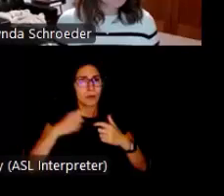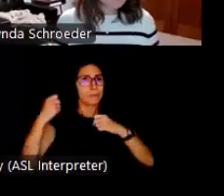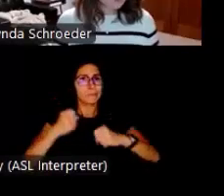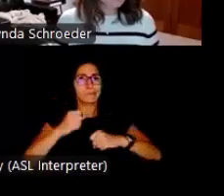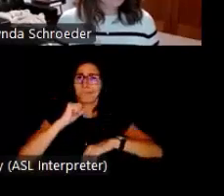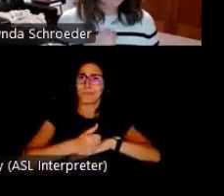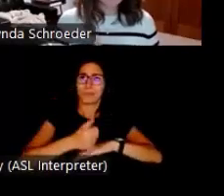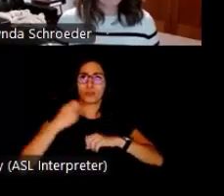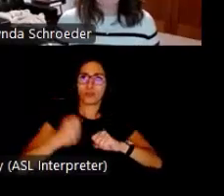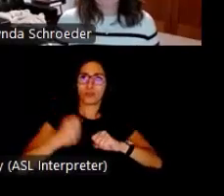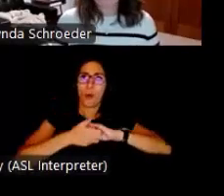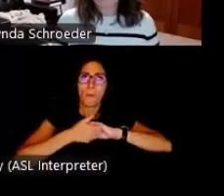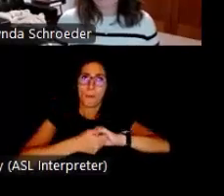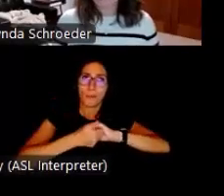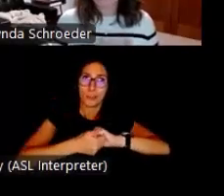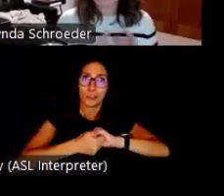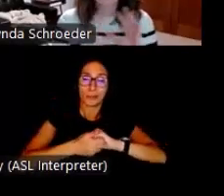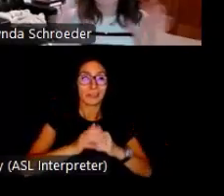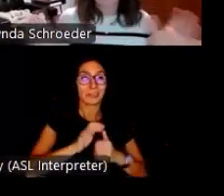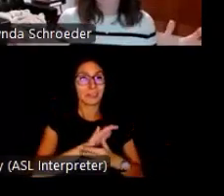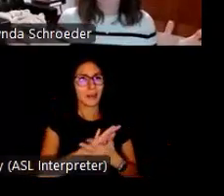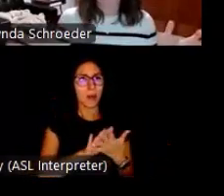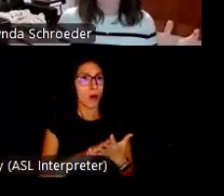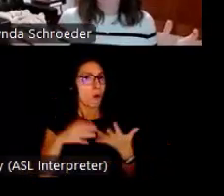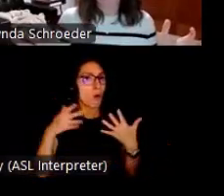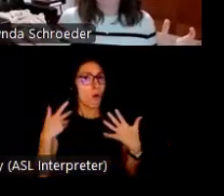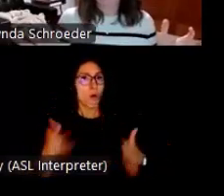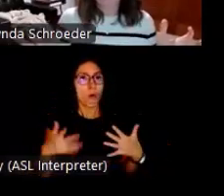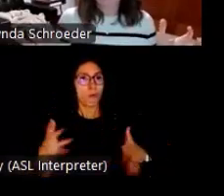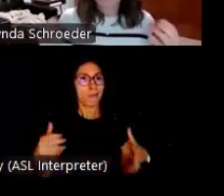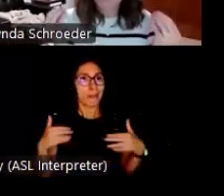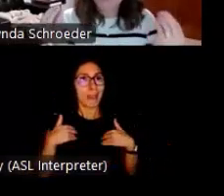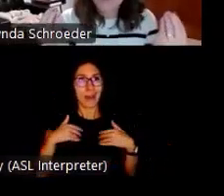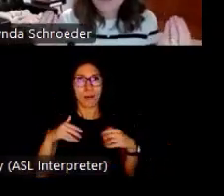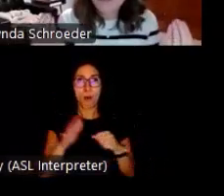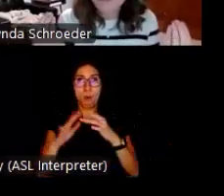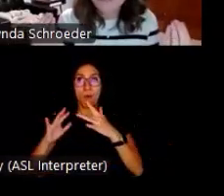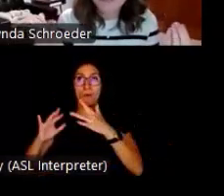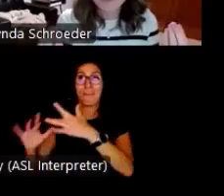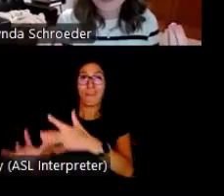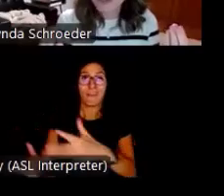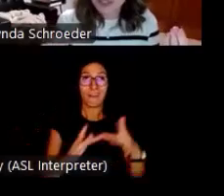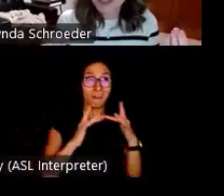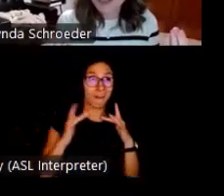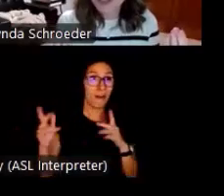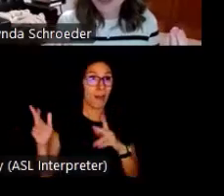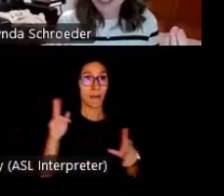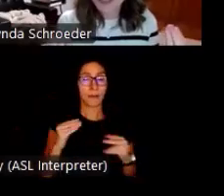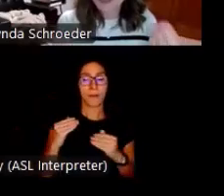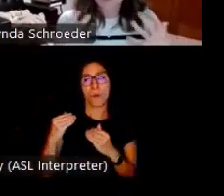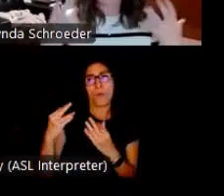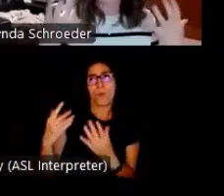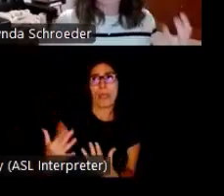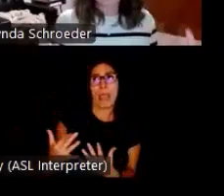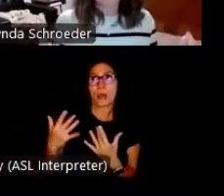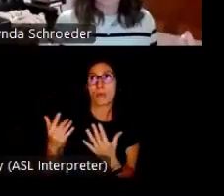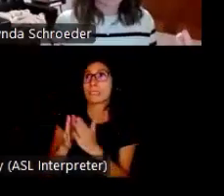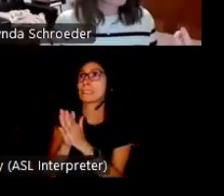but then we already had an entire network of individuals waiting to hear the results of this research. They were eager.